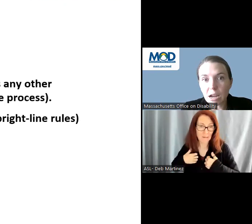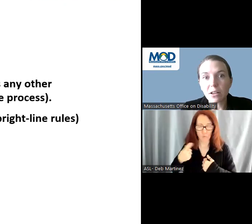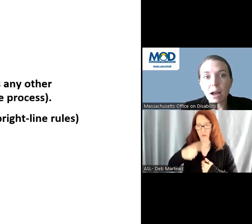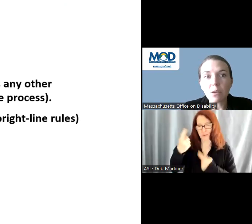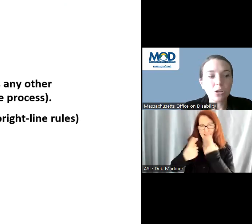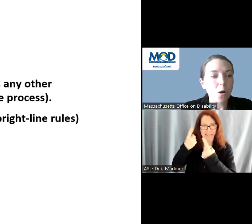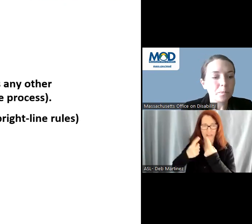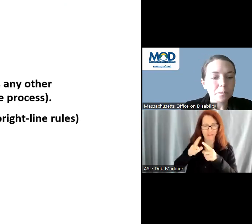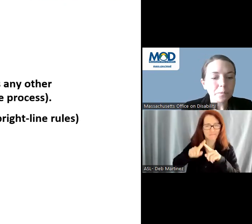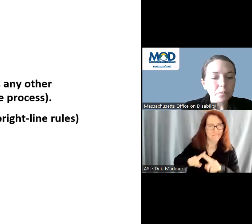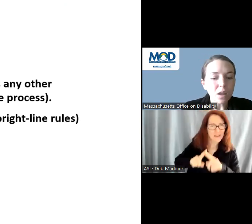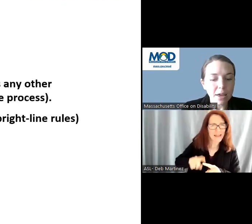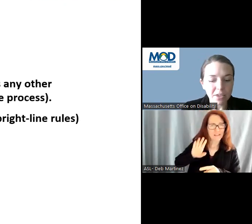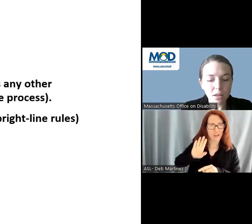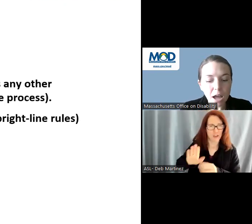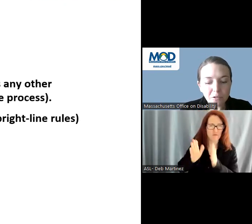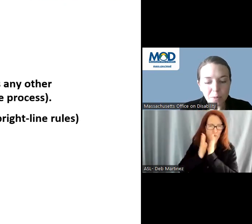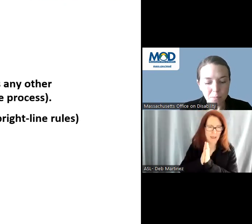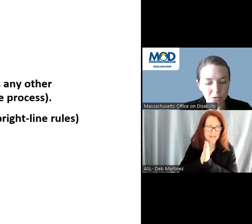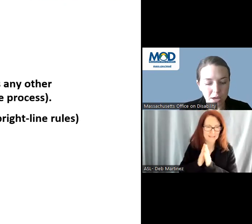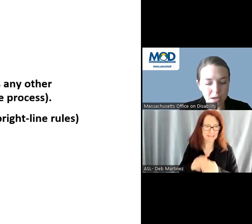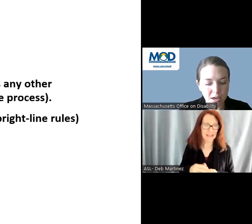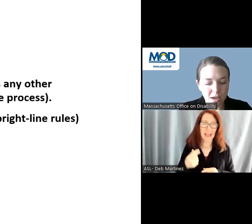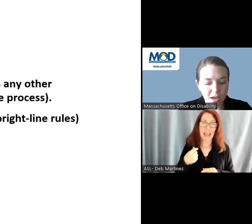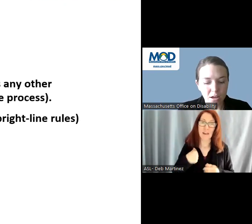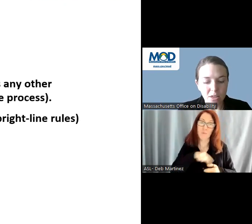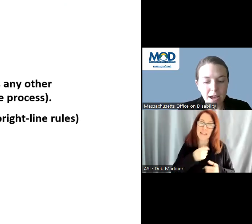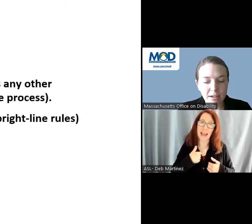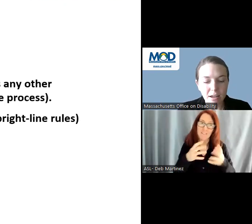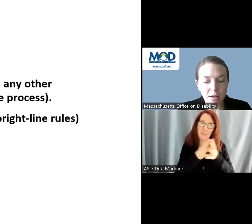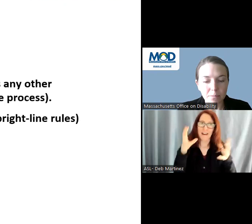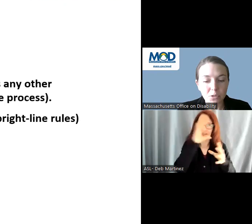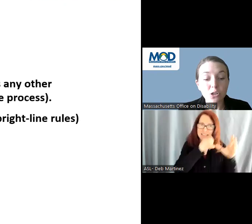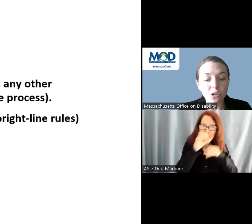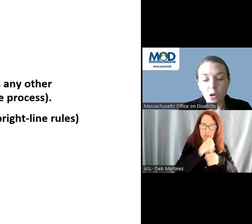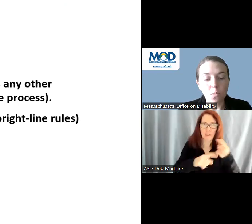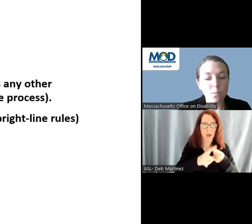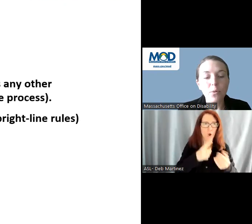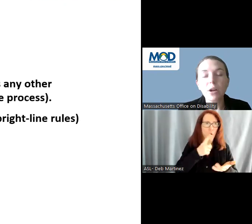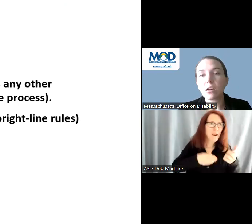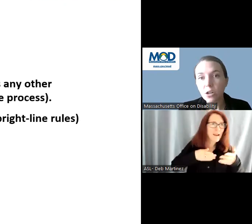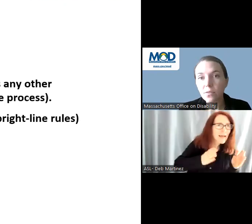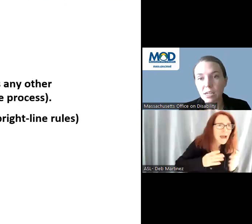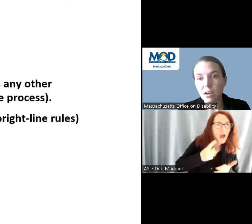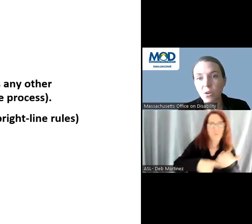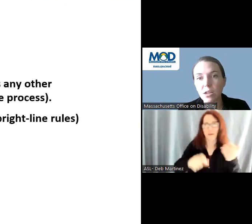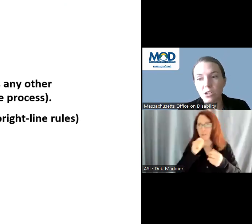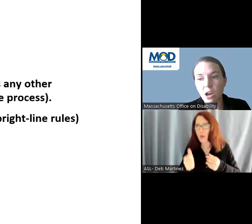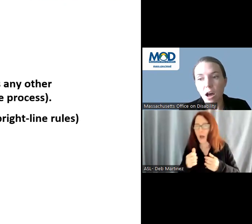allowed and what's not allowed so I think a lot of people think that you know bringing a service animal into